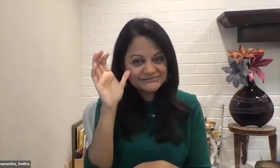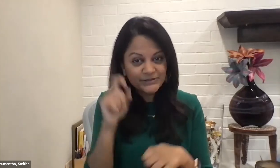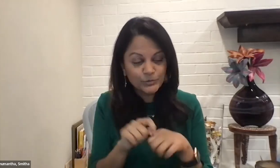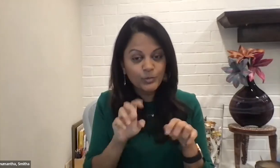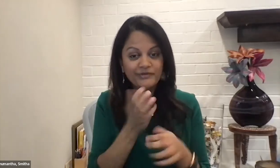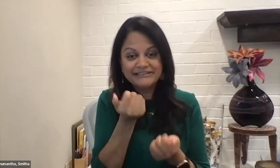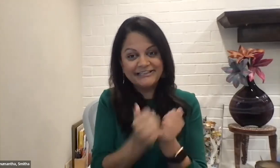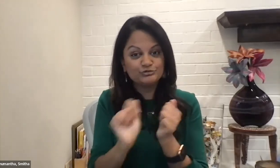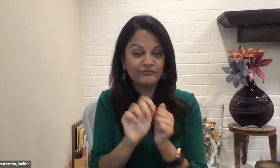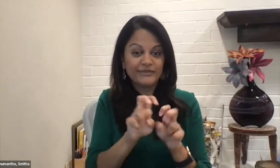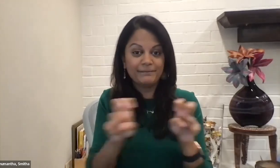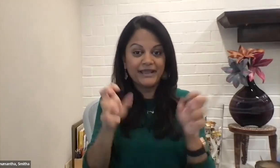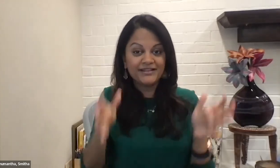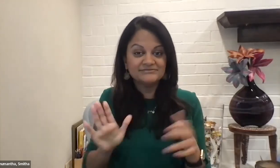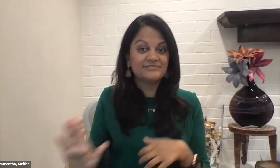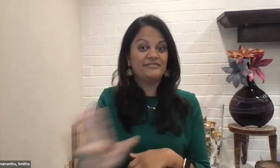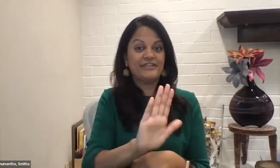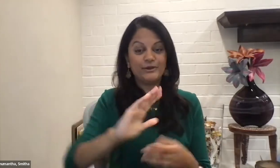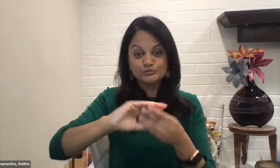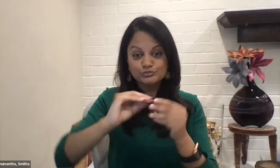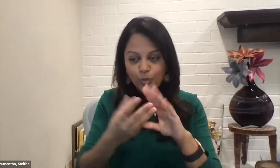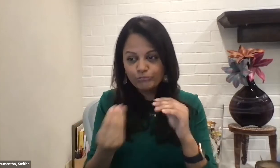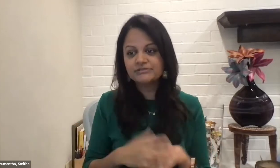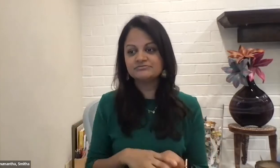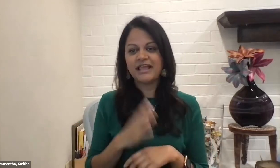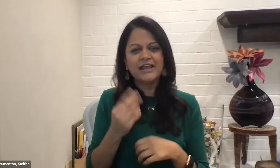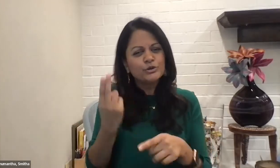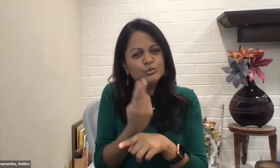and really just to listen to each of the panelists' stories.